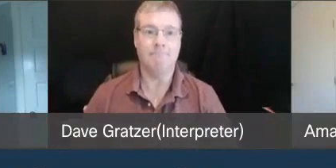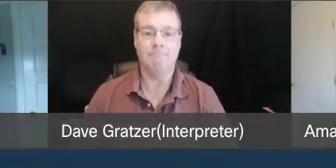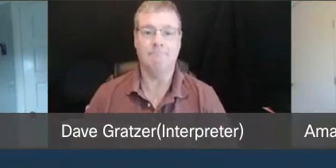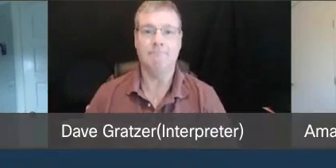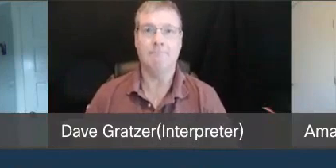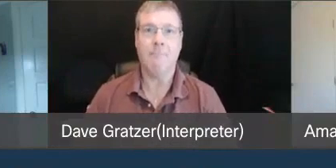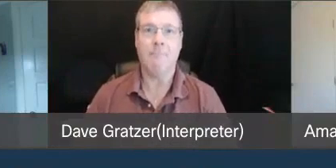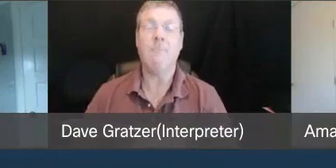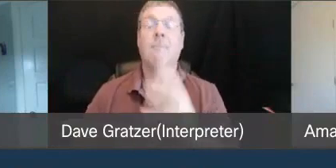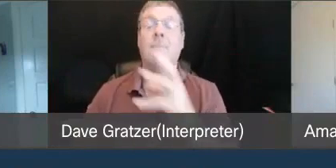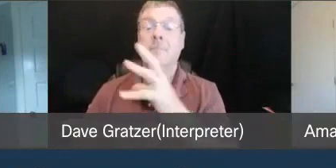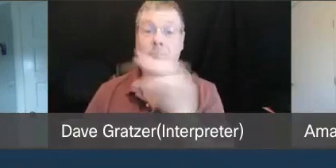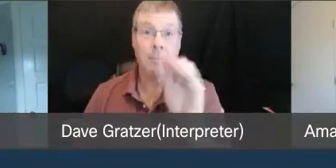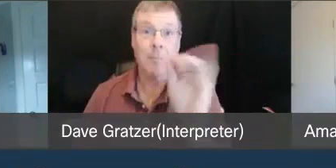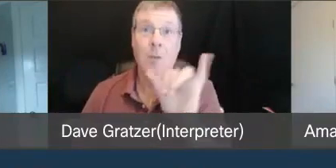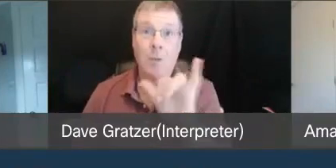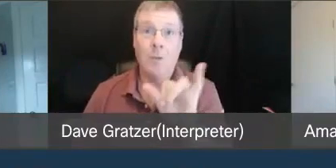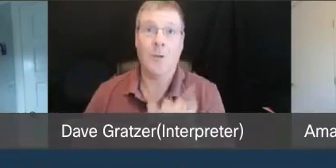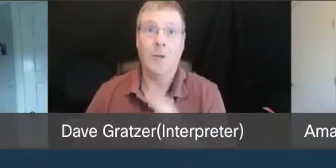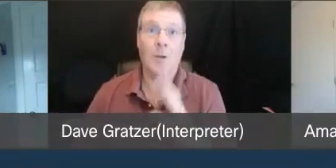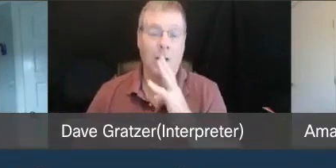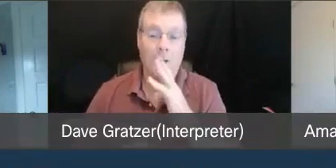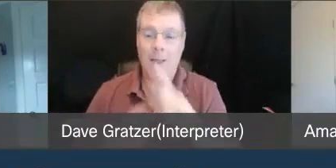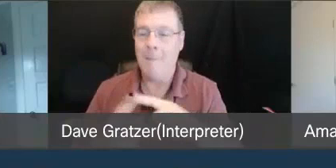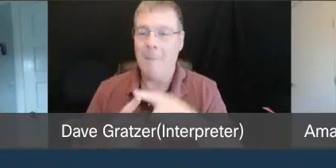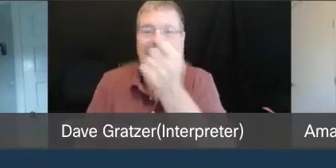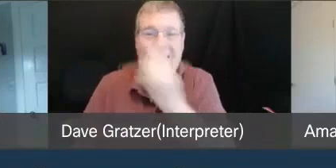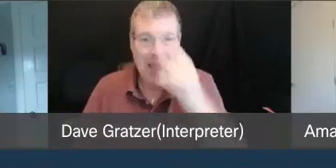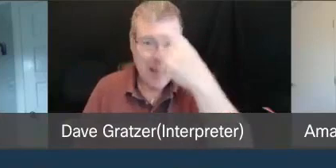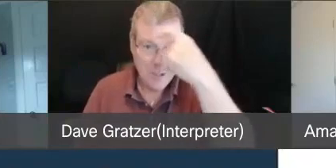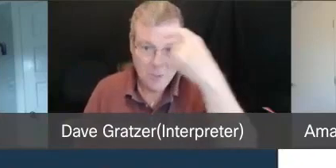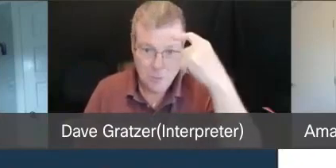And also talking about any trauma that triggered symptoms.